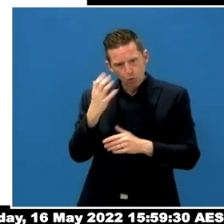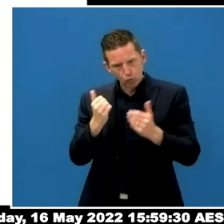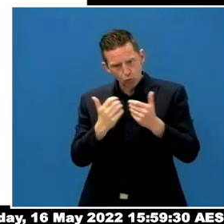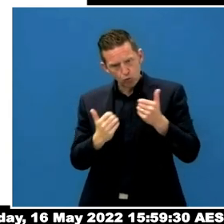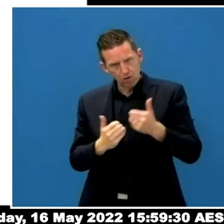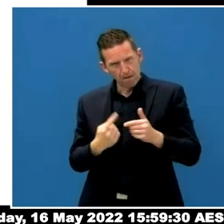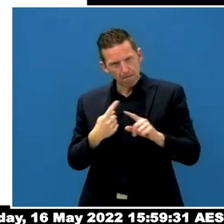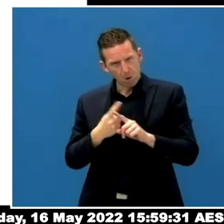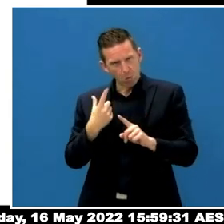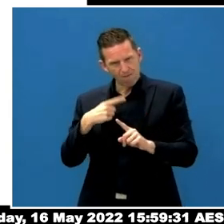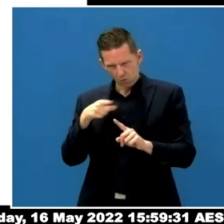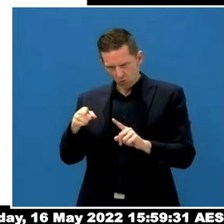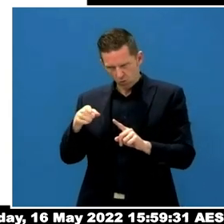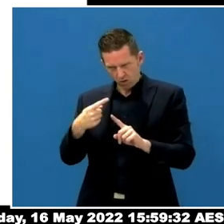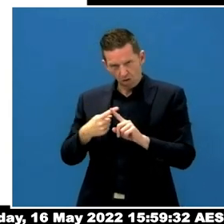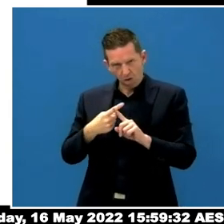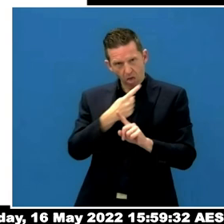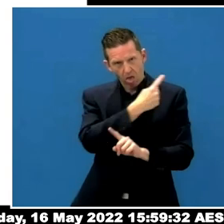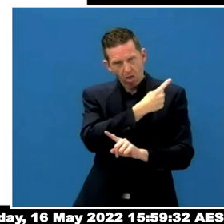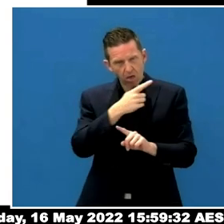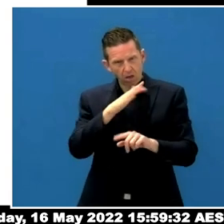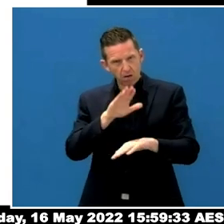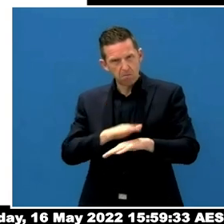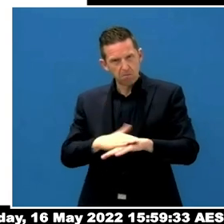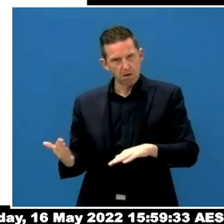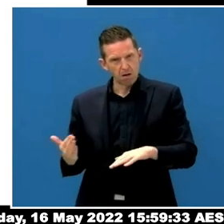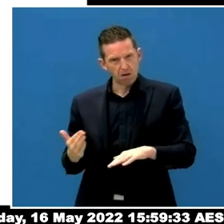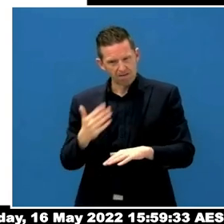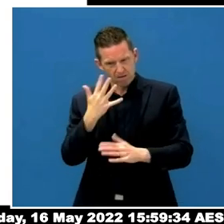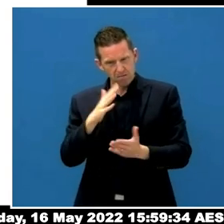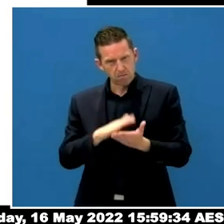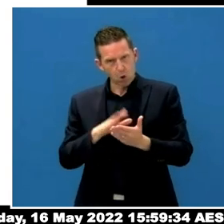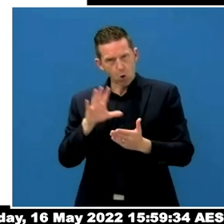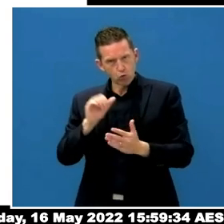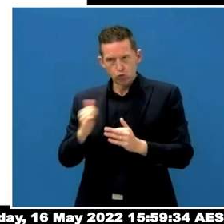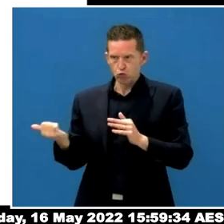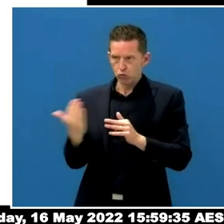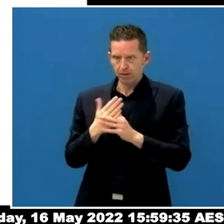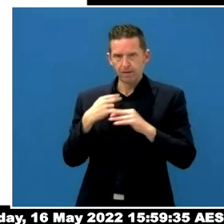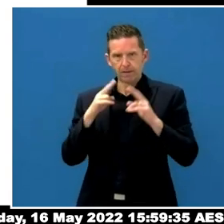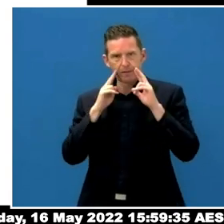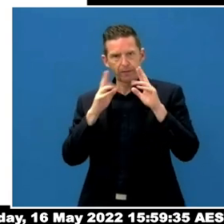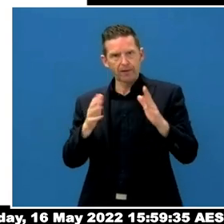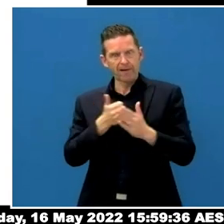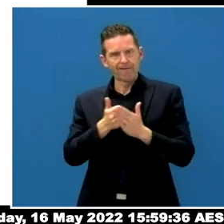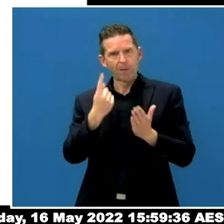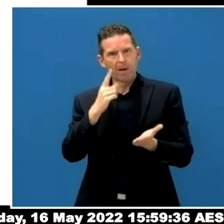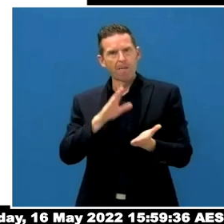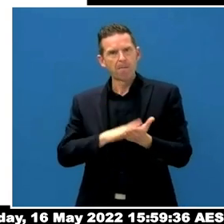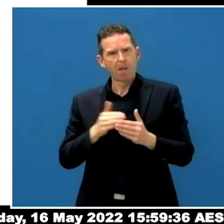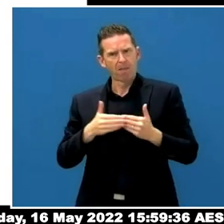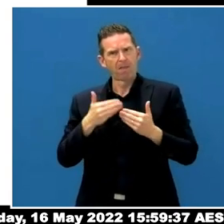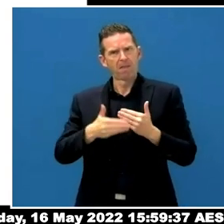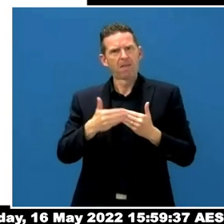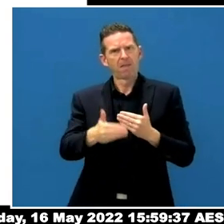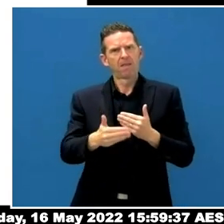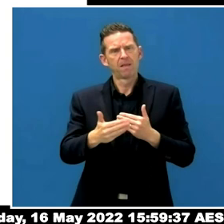Why weren't we being billed monthly for the activities that Toby was supposedly doing?